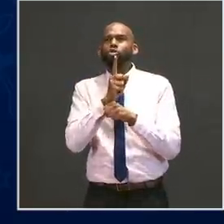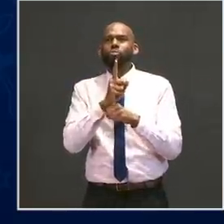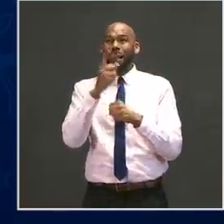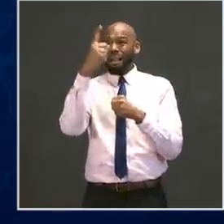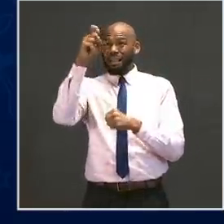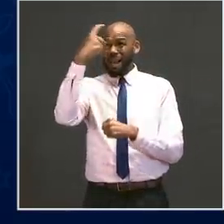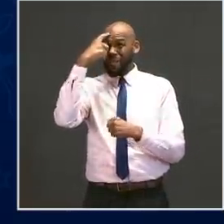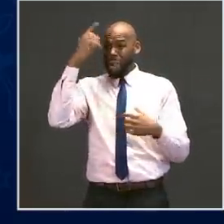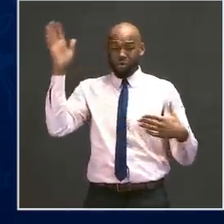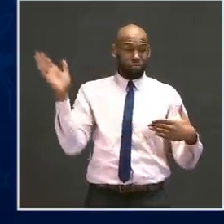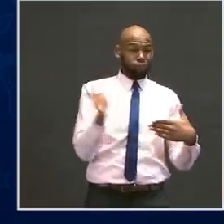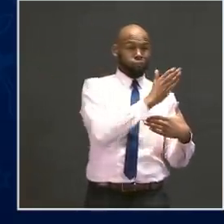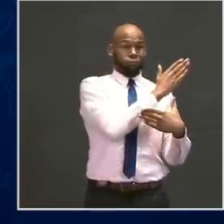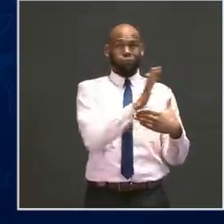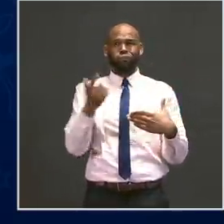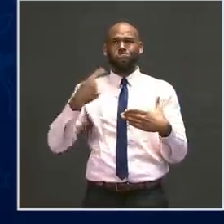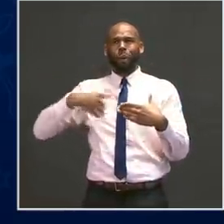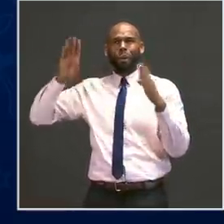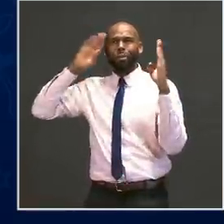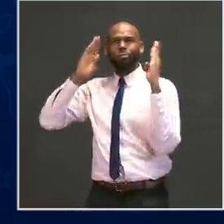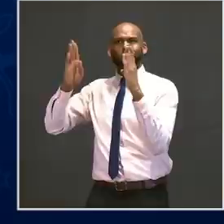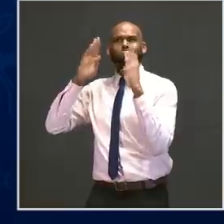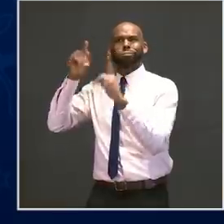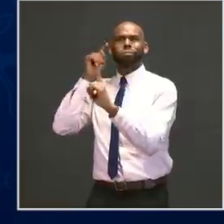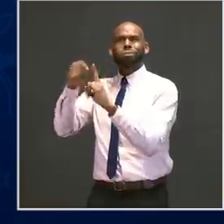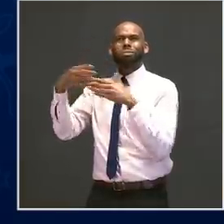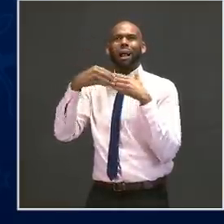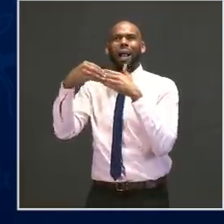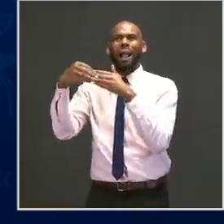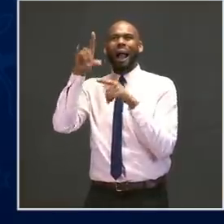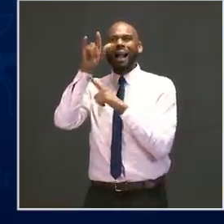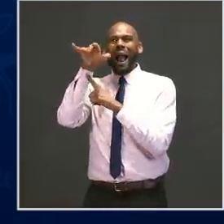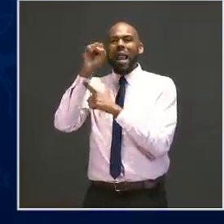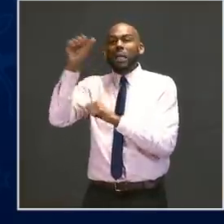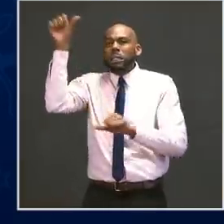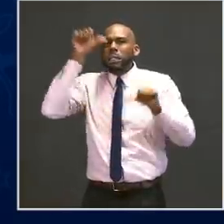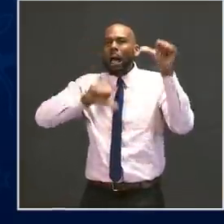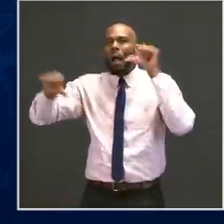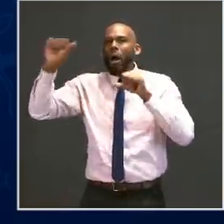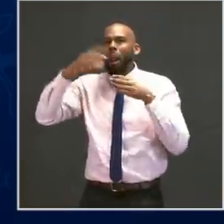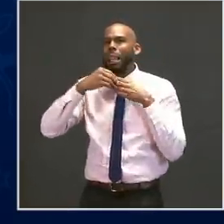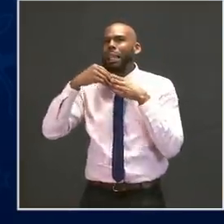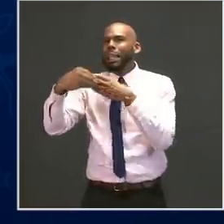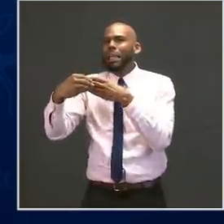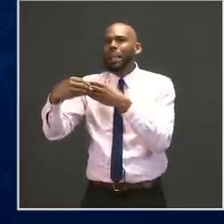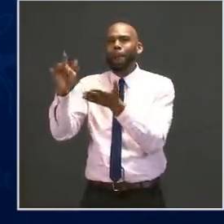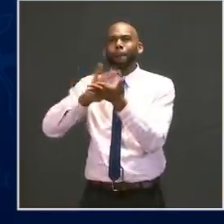we are listening to those guidelines, we are leaning into science, we are letting the science and medical experts lead.